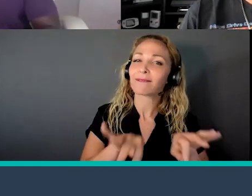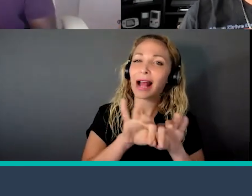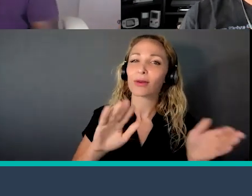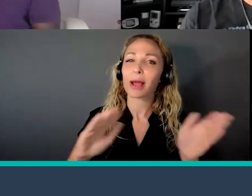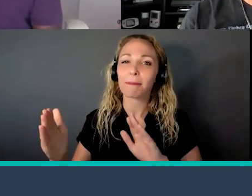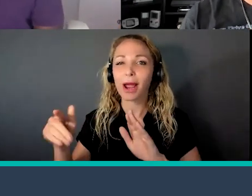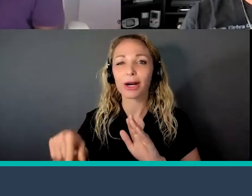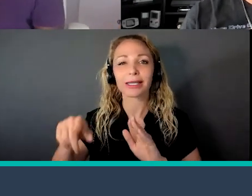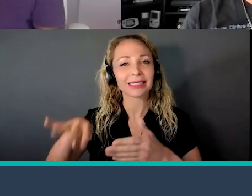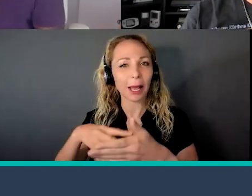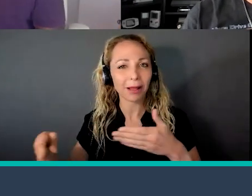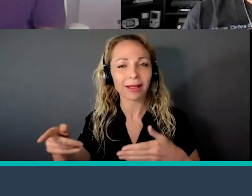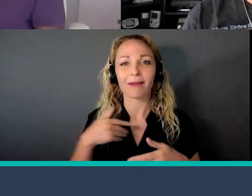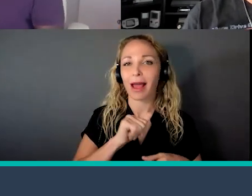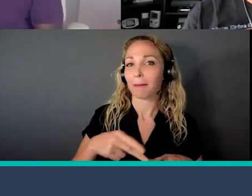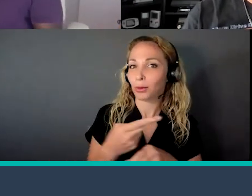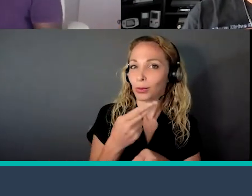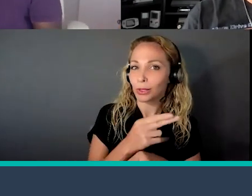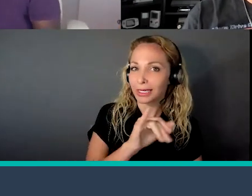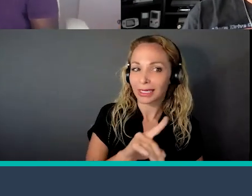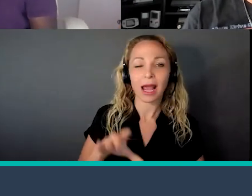AND THERE IS I.D. AND KEY AND VALUE.